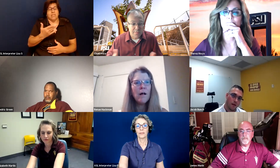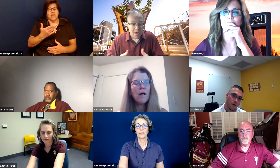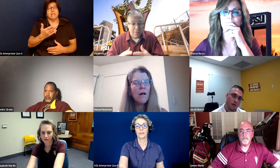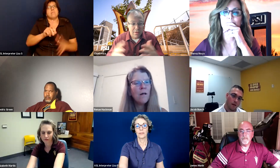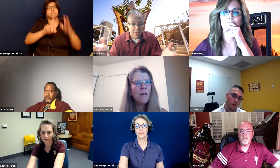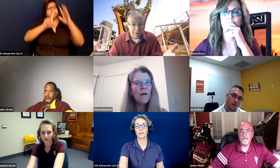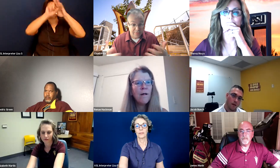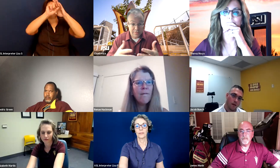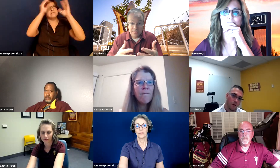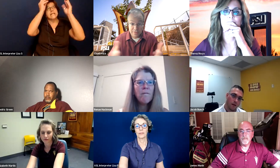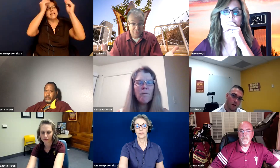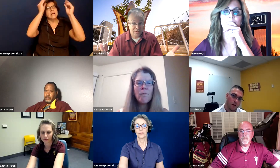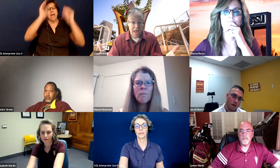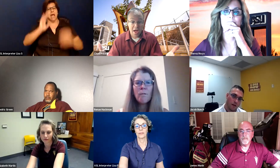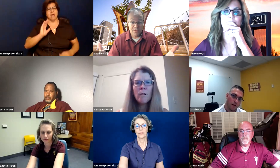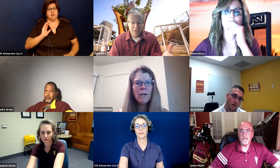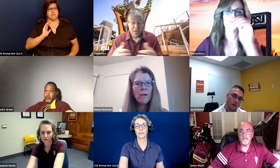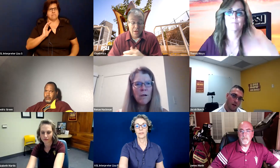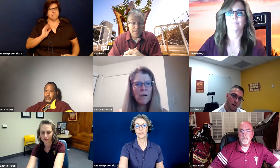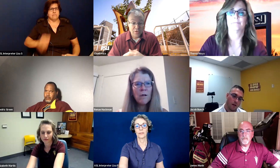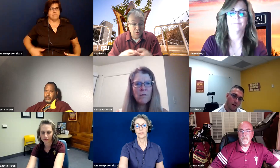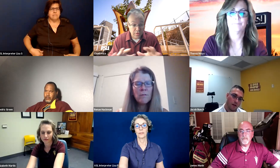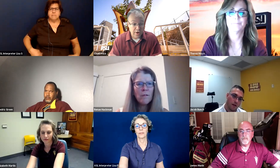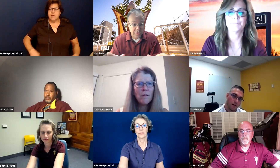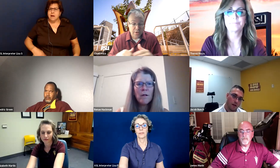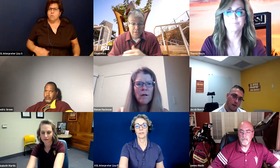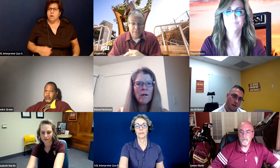about are these our staff and their experiences